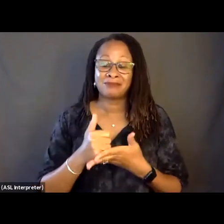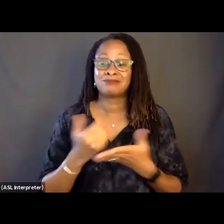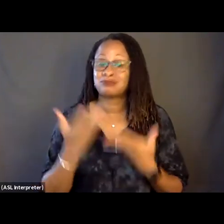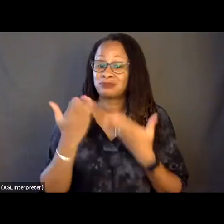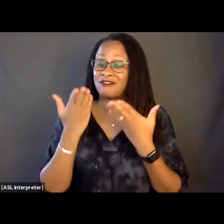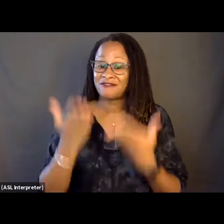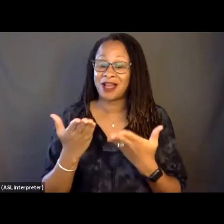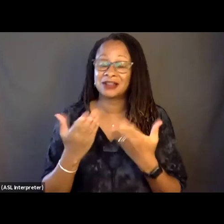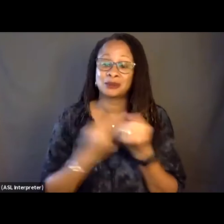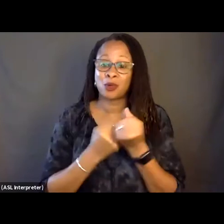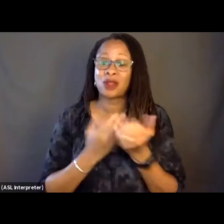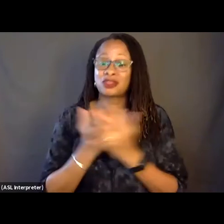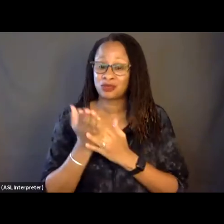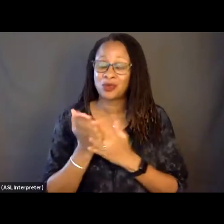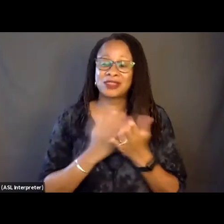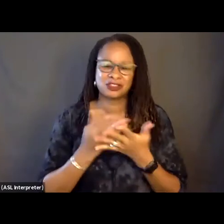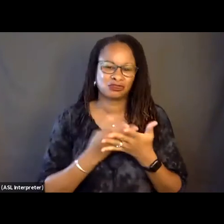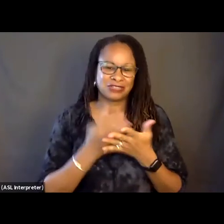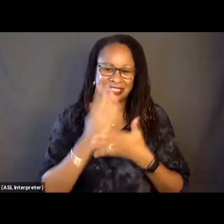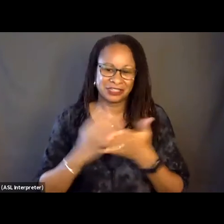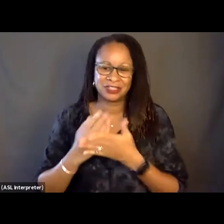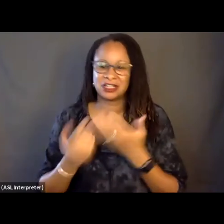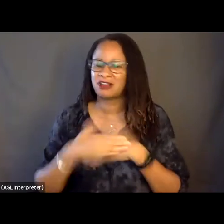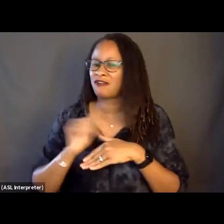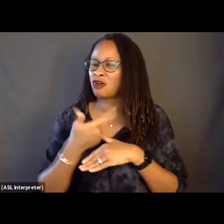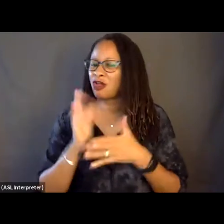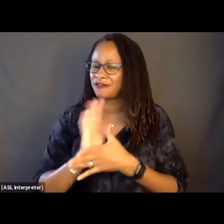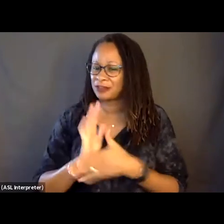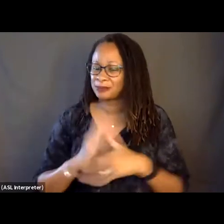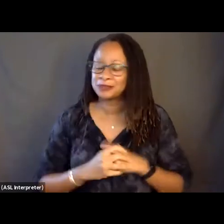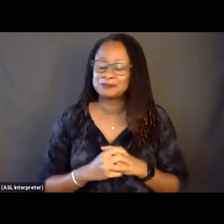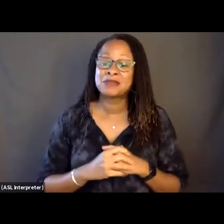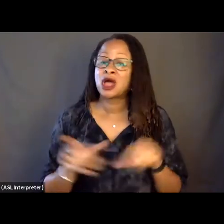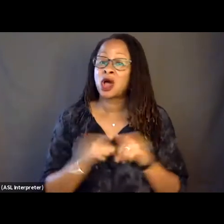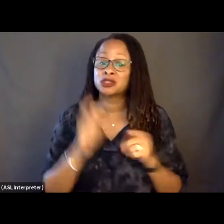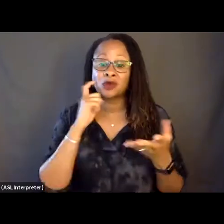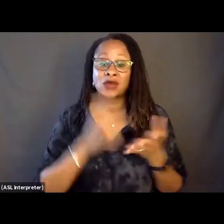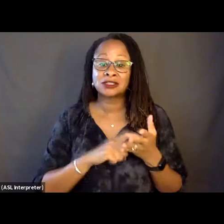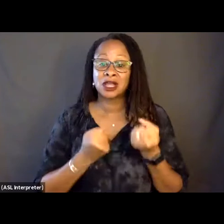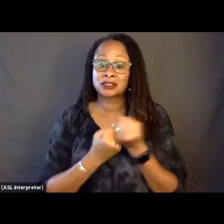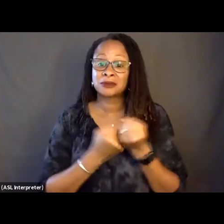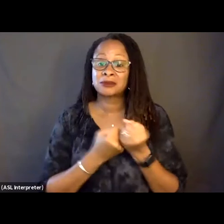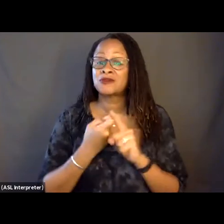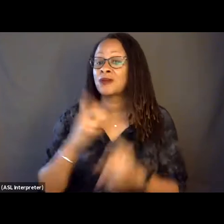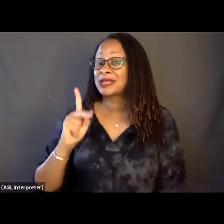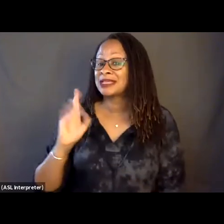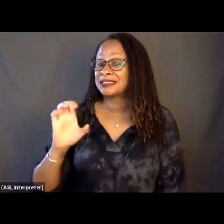of these wonderful films. Also, we'd like to acknowledge support from KCRW to help bring the Screening